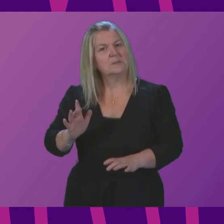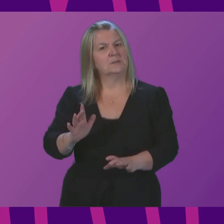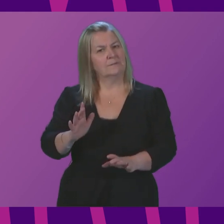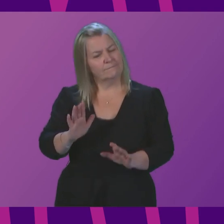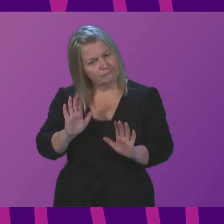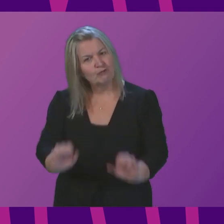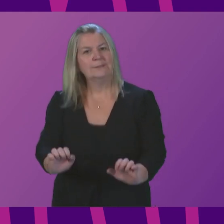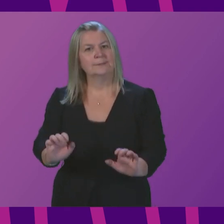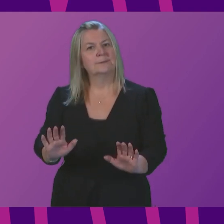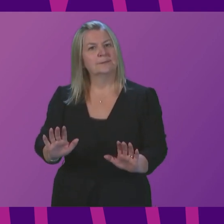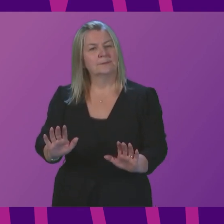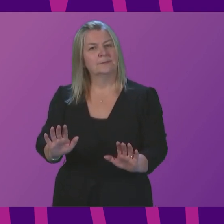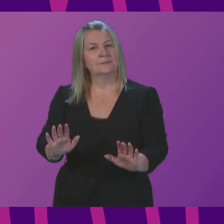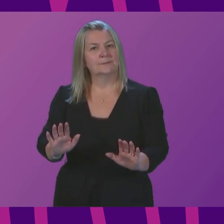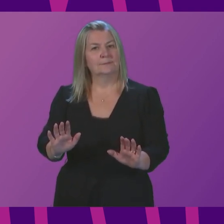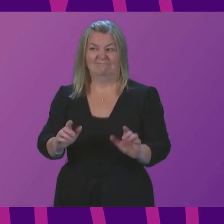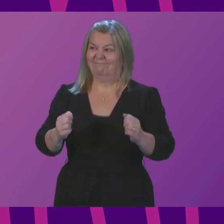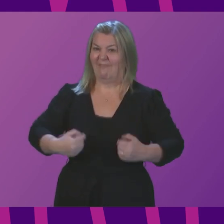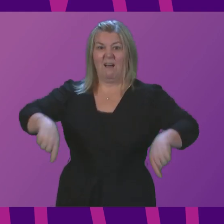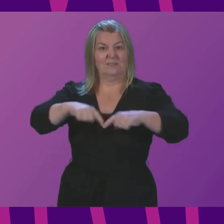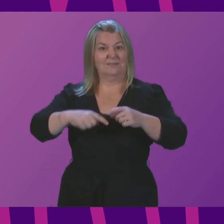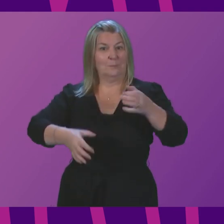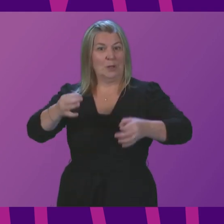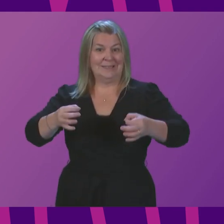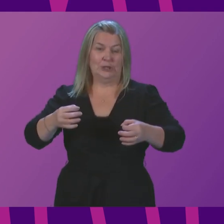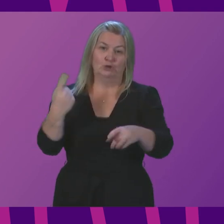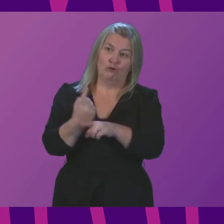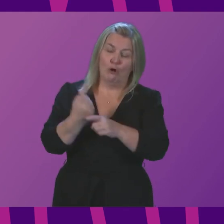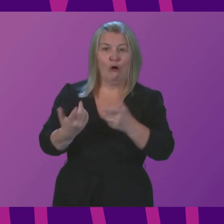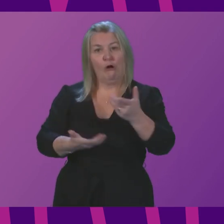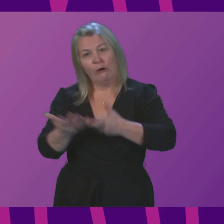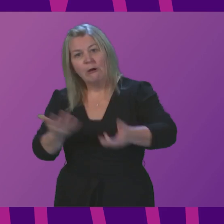As politicians, we all have a duty, when we are talking about these things, to ensure